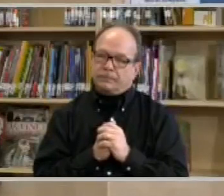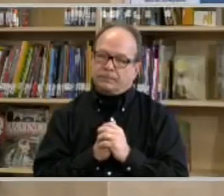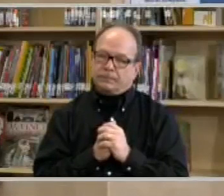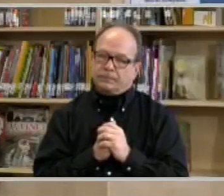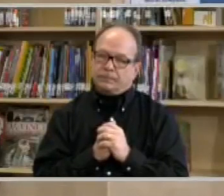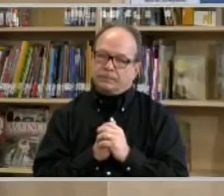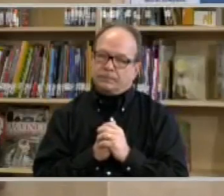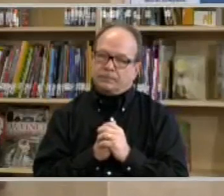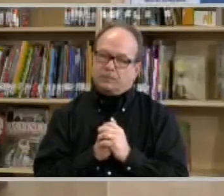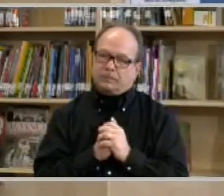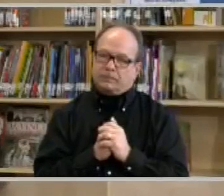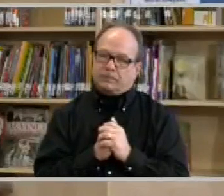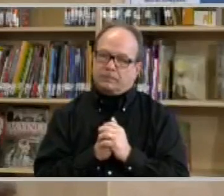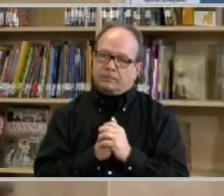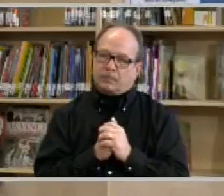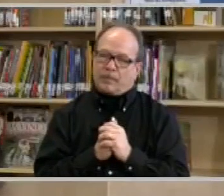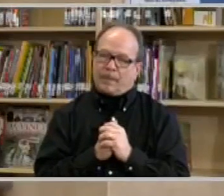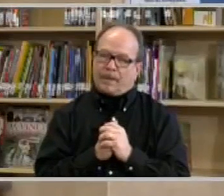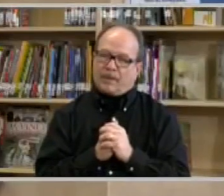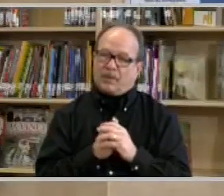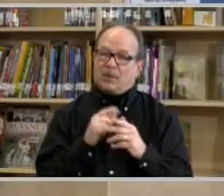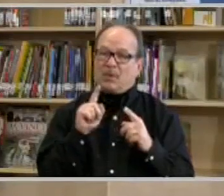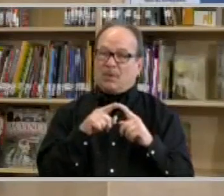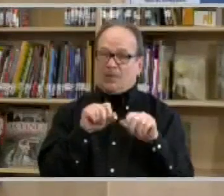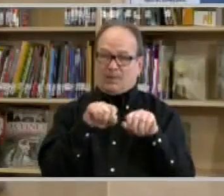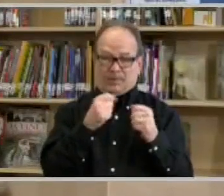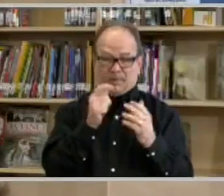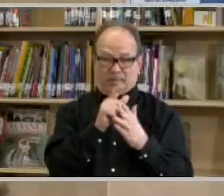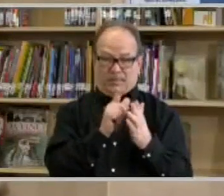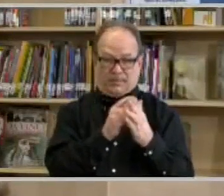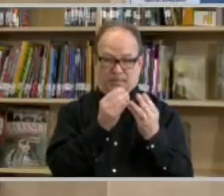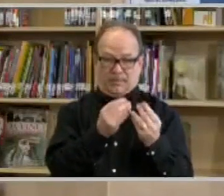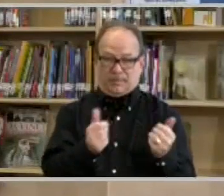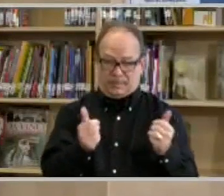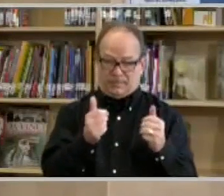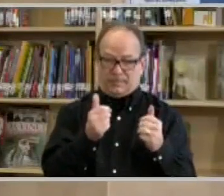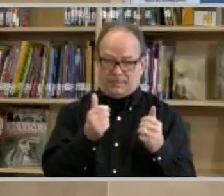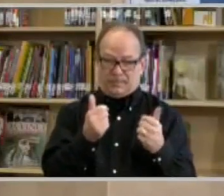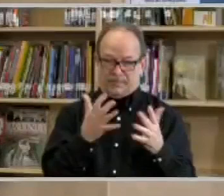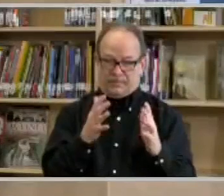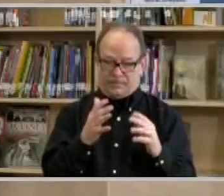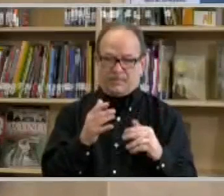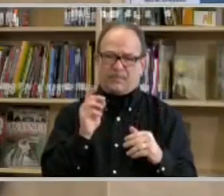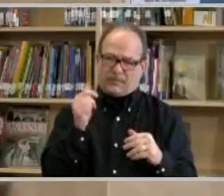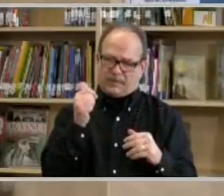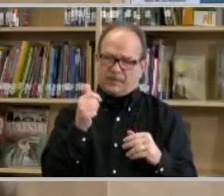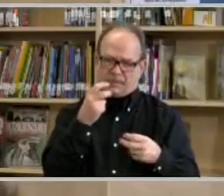LAW IS NOT, WHEN SOMEBODY COMMITS A CRIME THAT IT IS